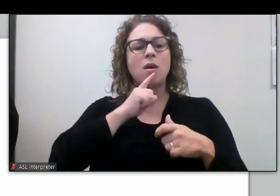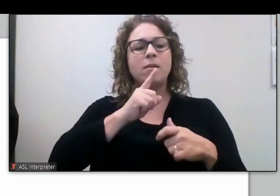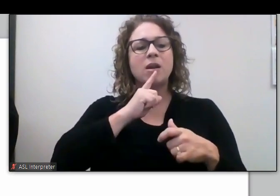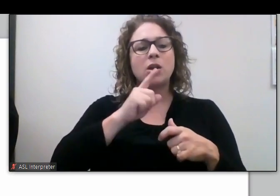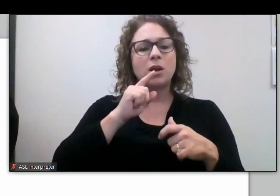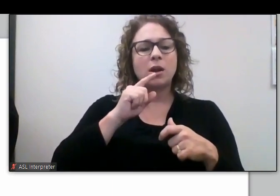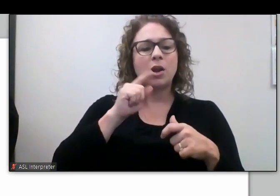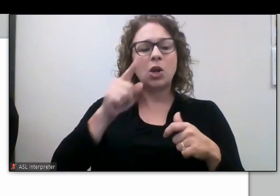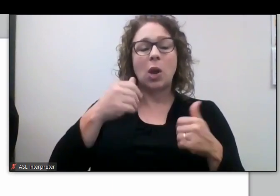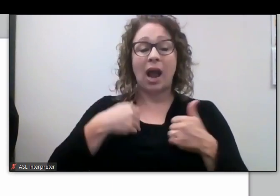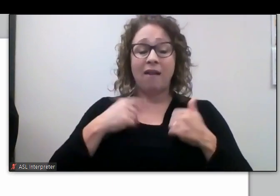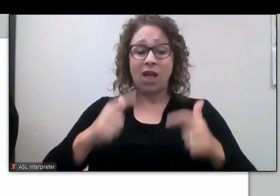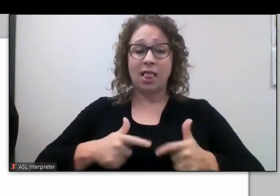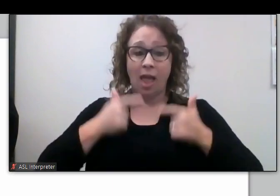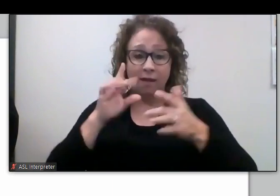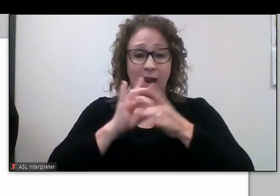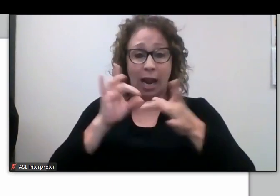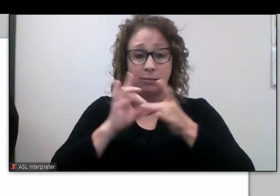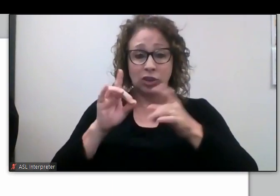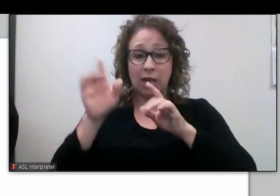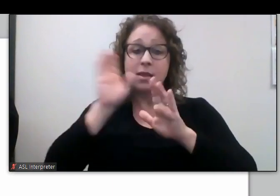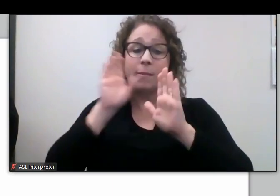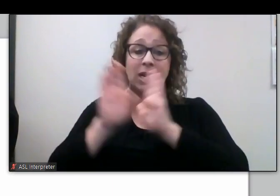The screenshot on the right is a YouTube video